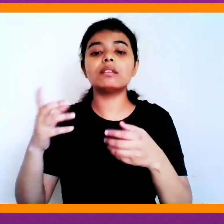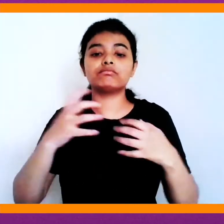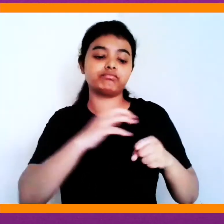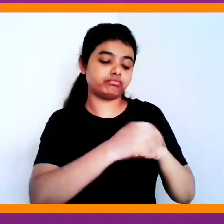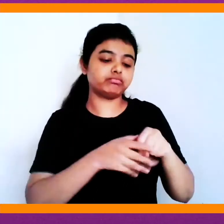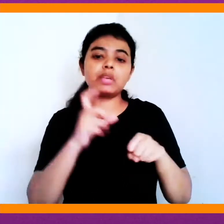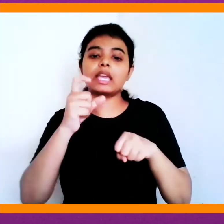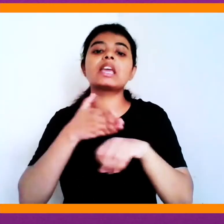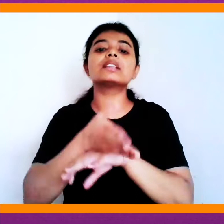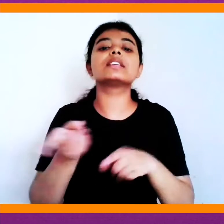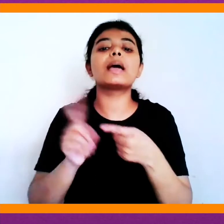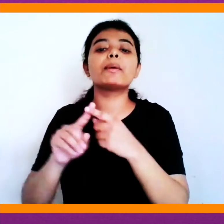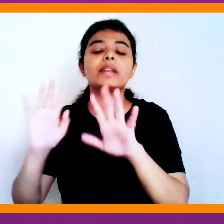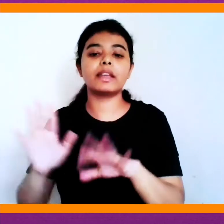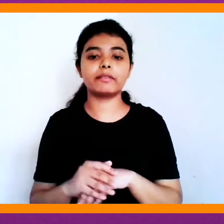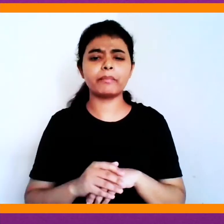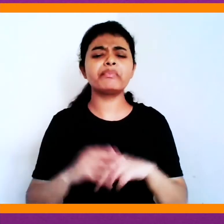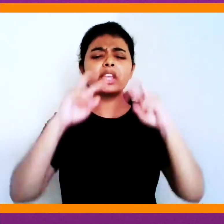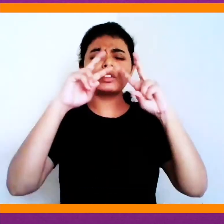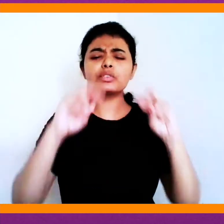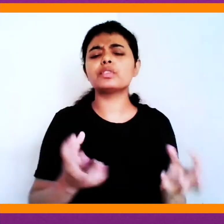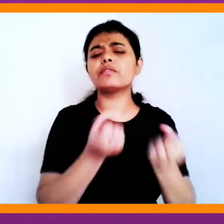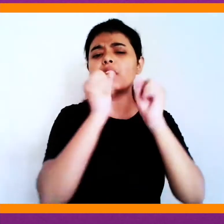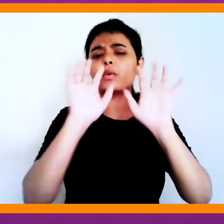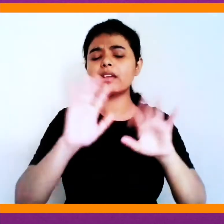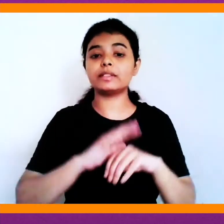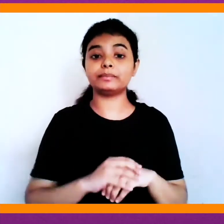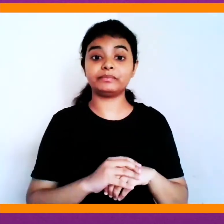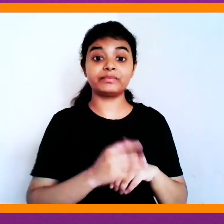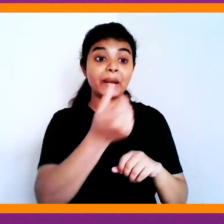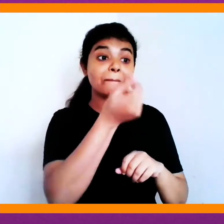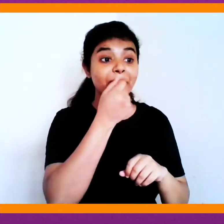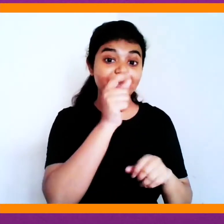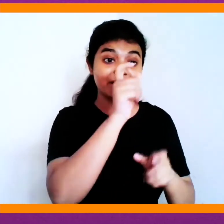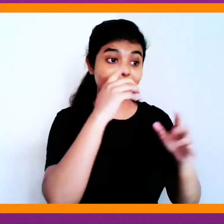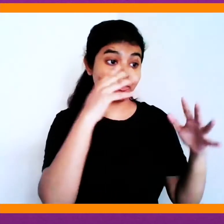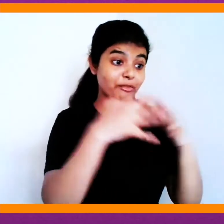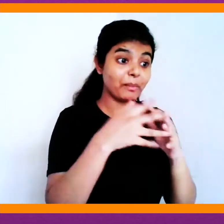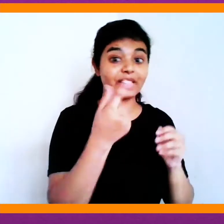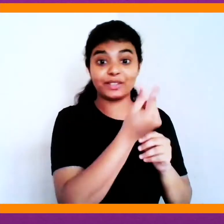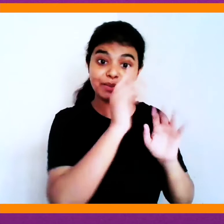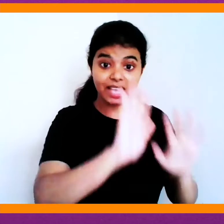later on a relative risk of breast cancer however it must be admitted that women who have used oral